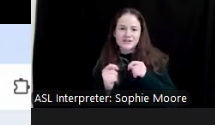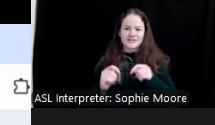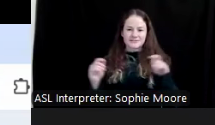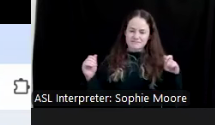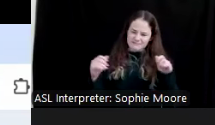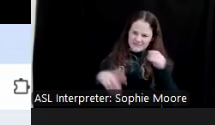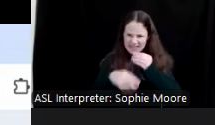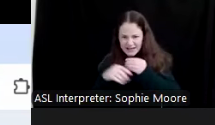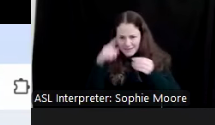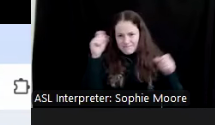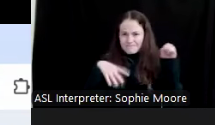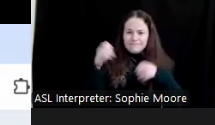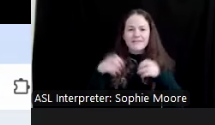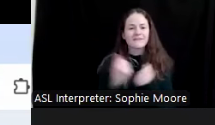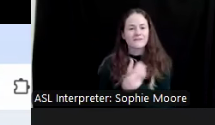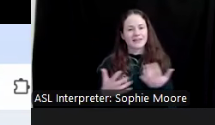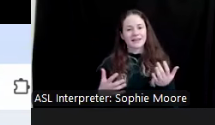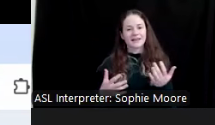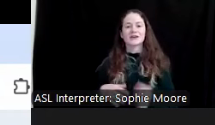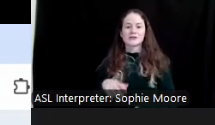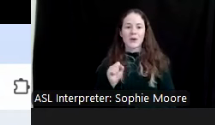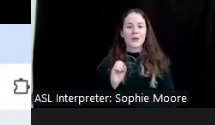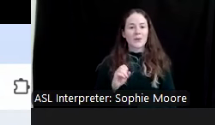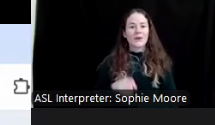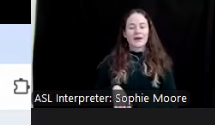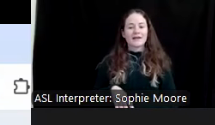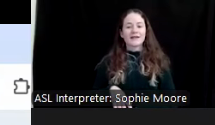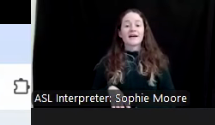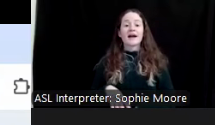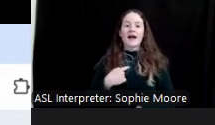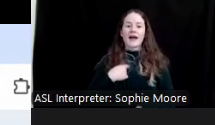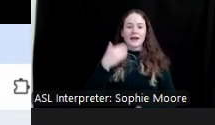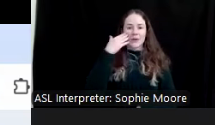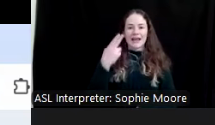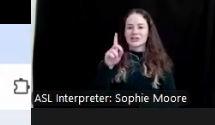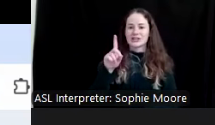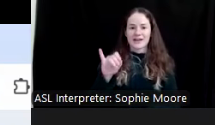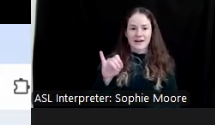been a champion of opportunities and trying to help uh disseminate information. So, now you guys are part